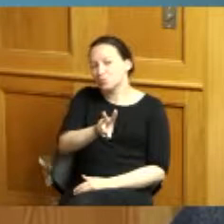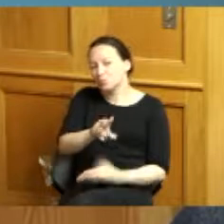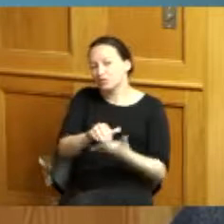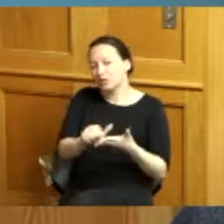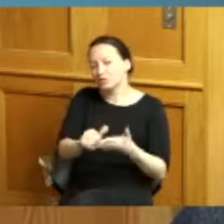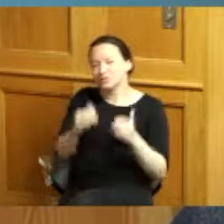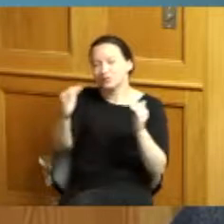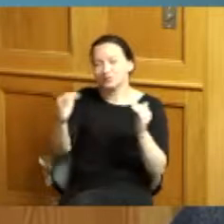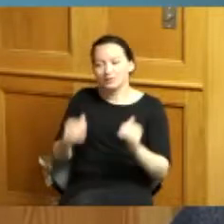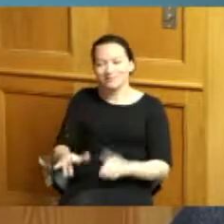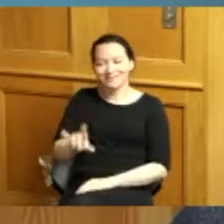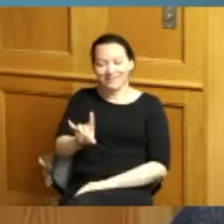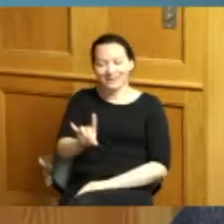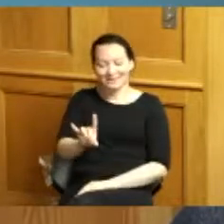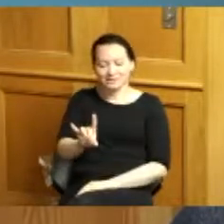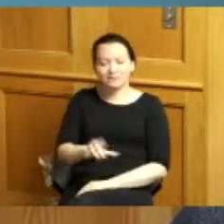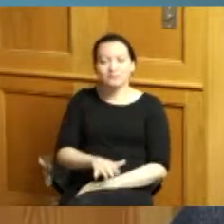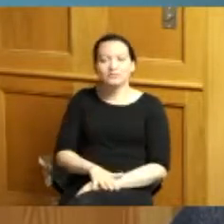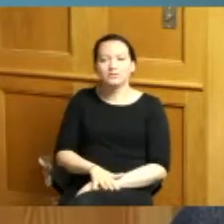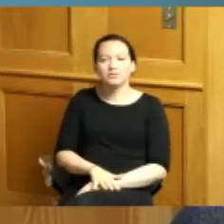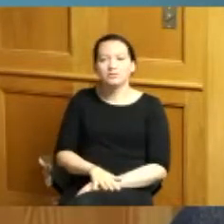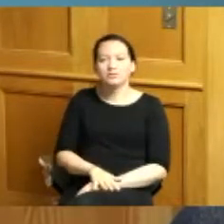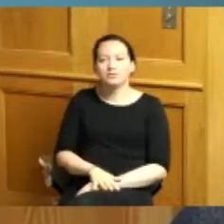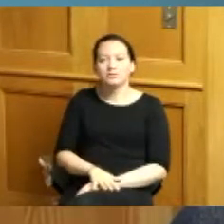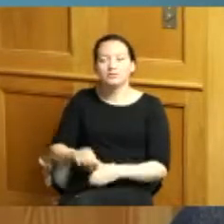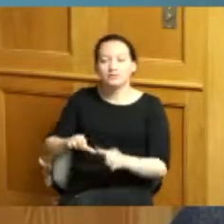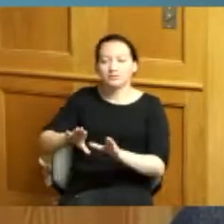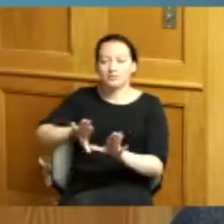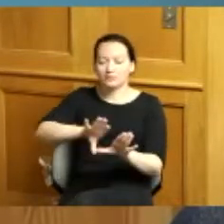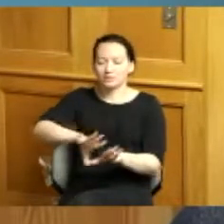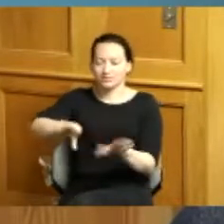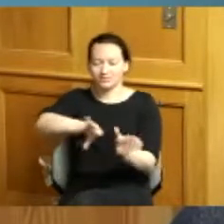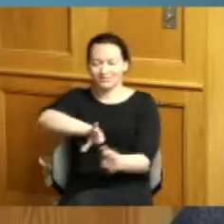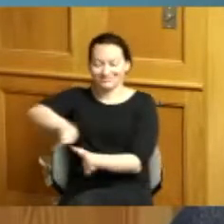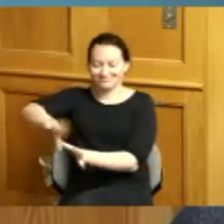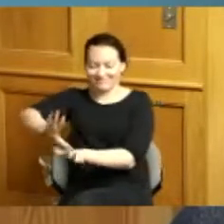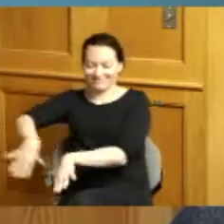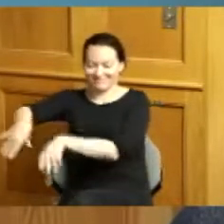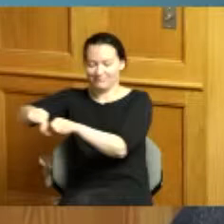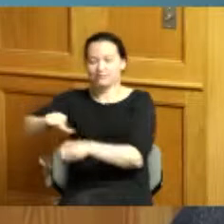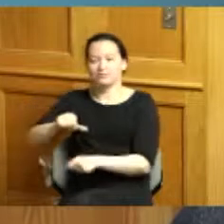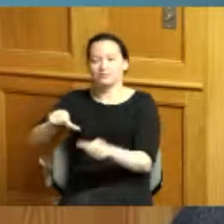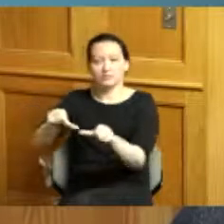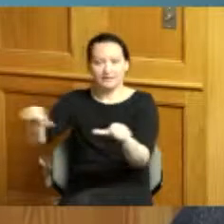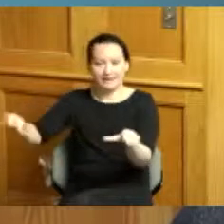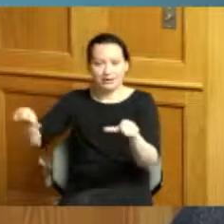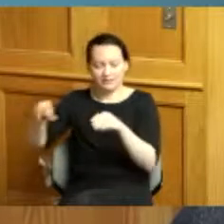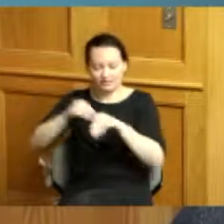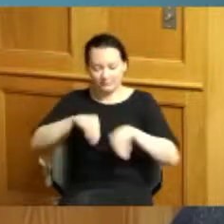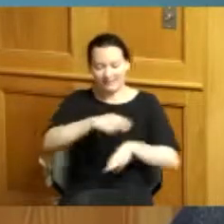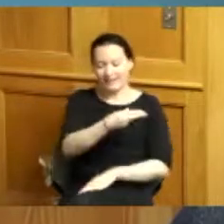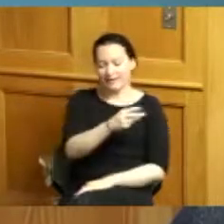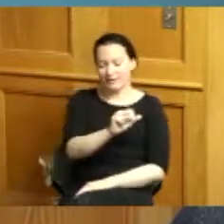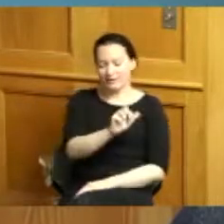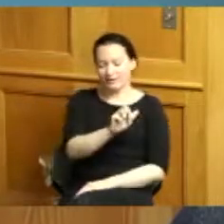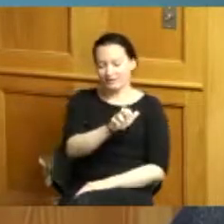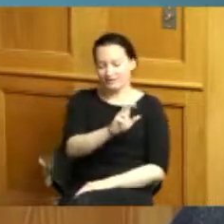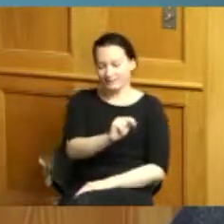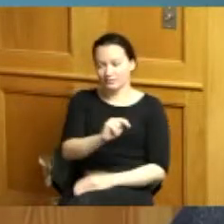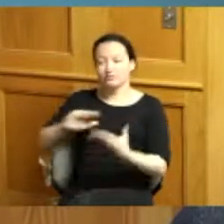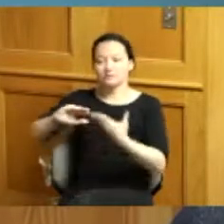number eight is the annexation of acres of land from Harrison Township to the city of Harrison